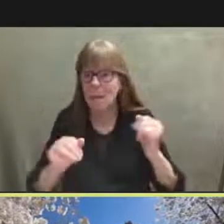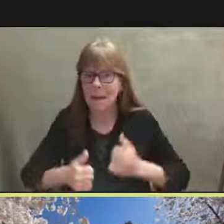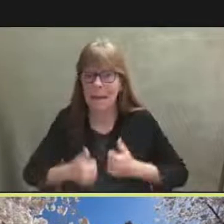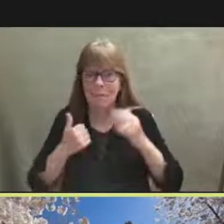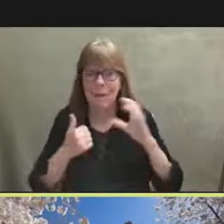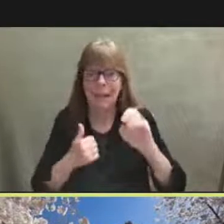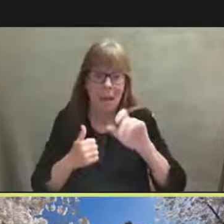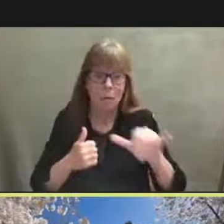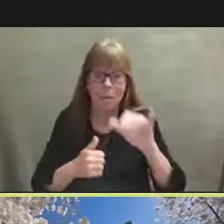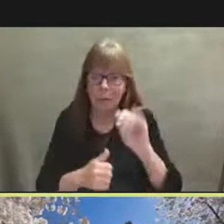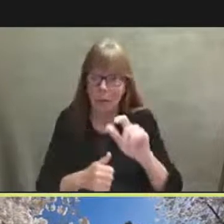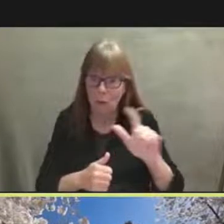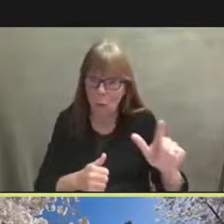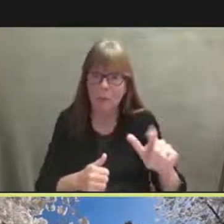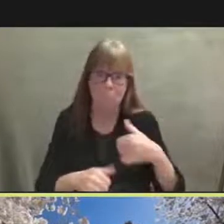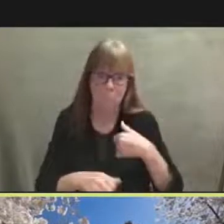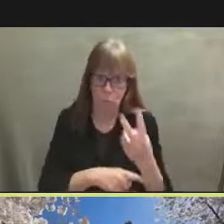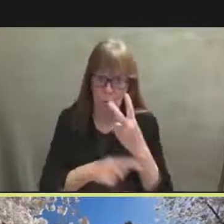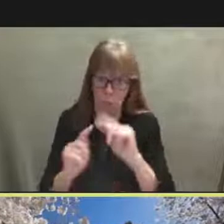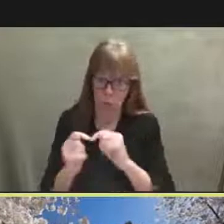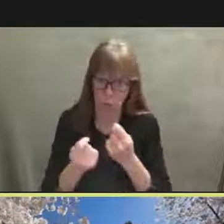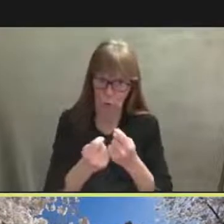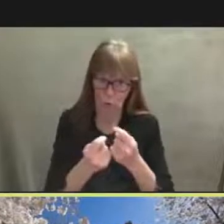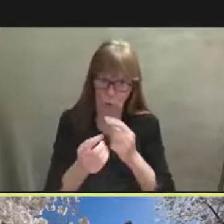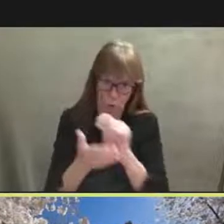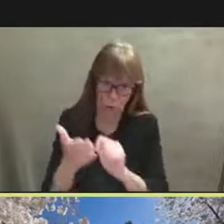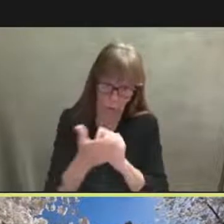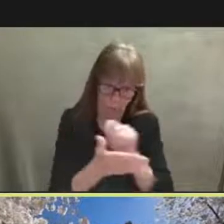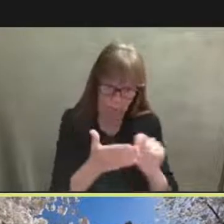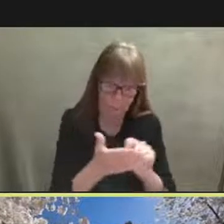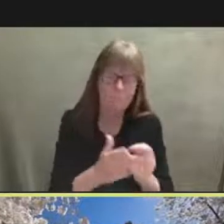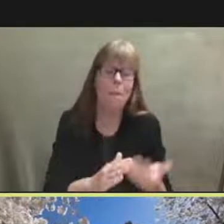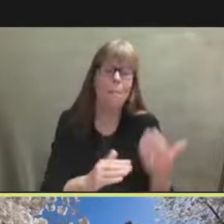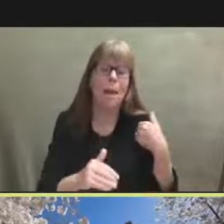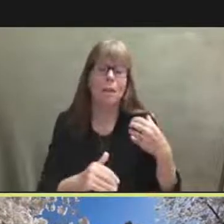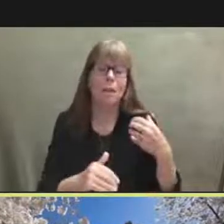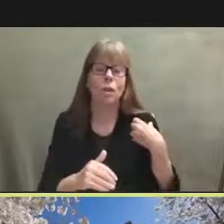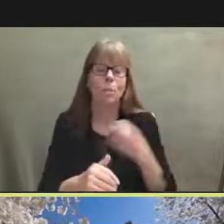serving 2 terms, is the Immediate past-Chairman of the Board of Directors of Access Living